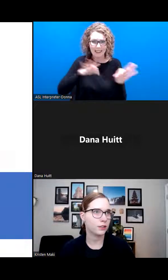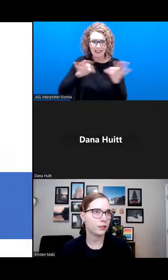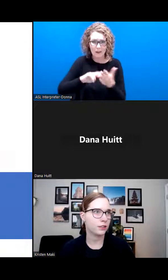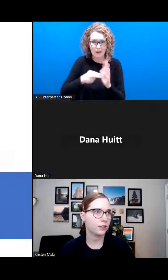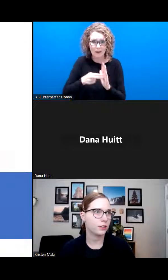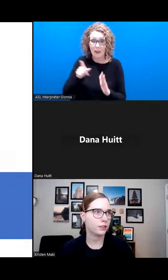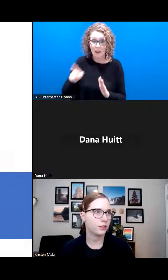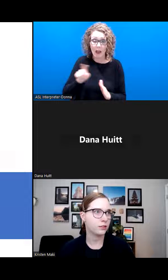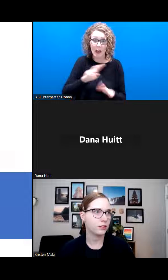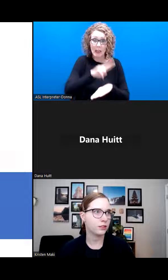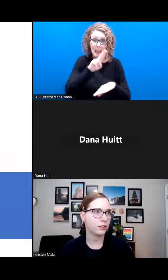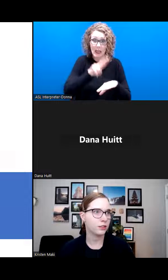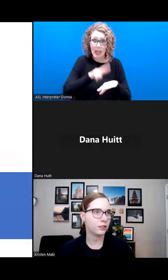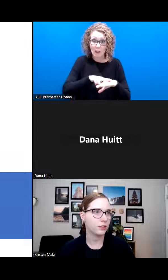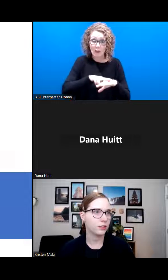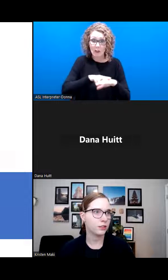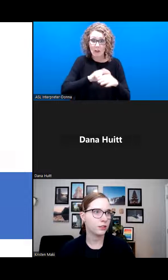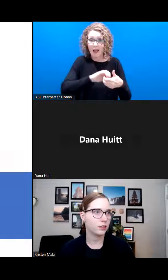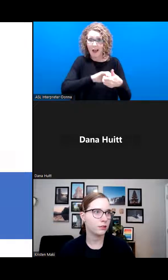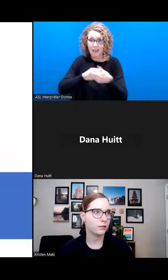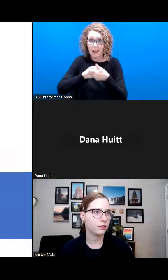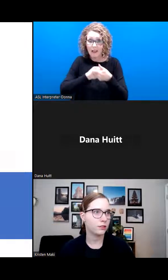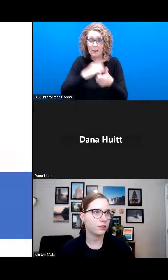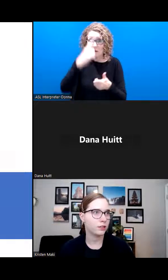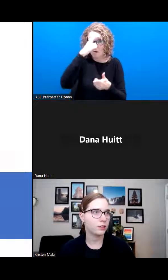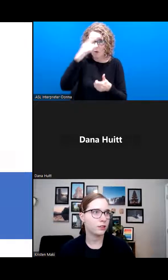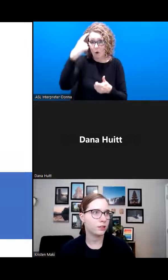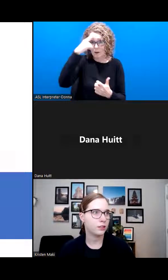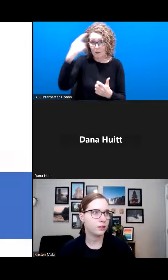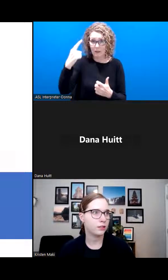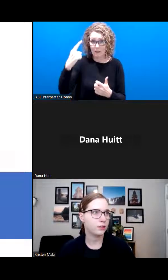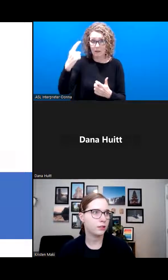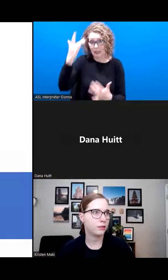work in long-term care or related field. About 20% have provided unpaid care, and then